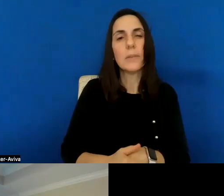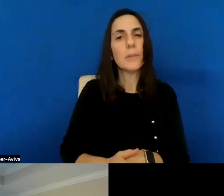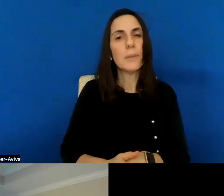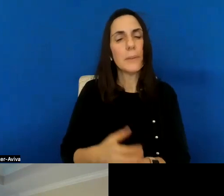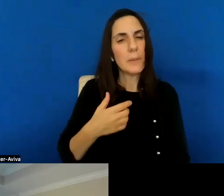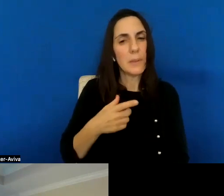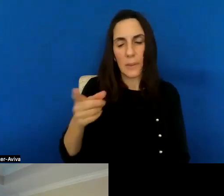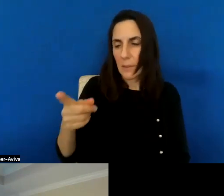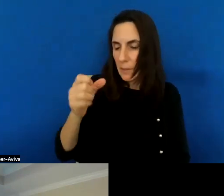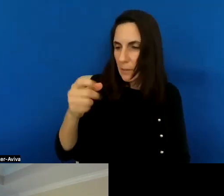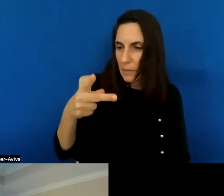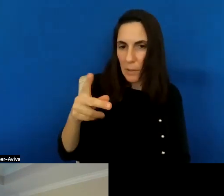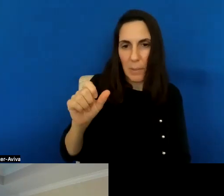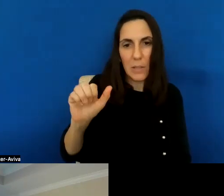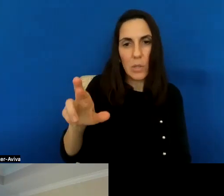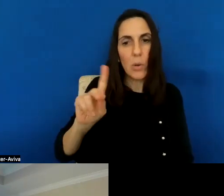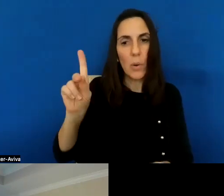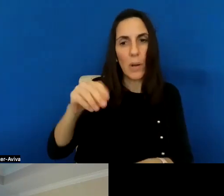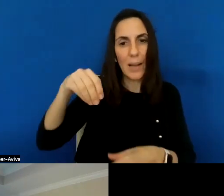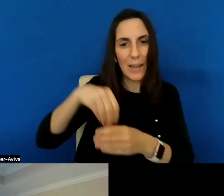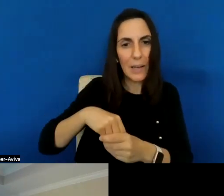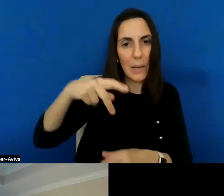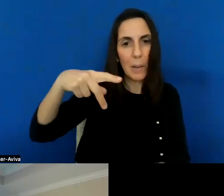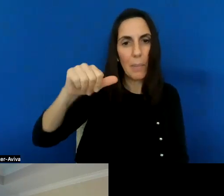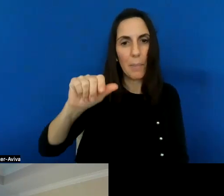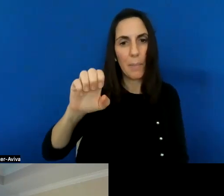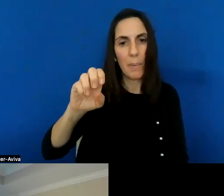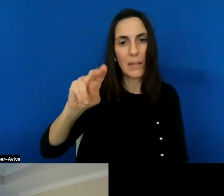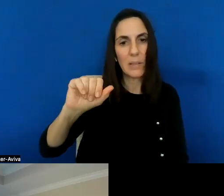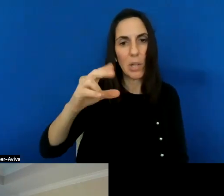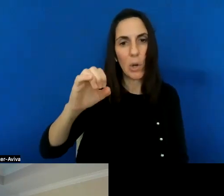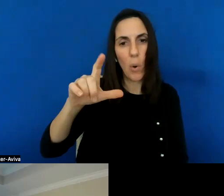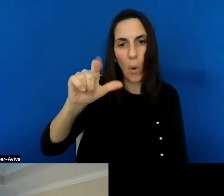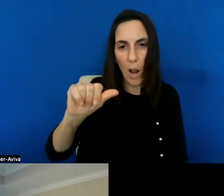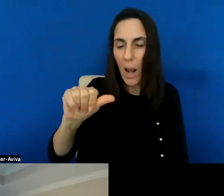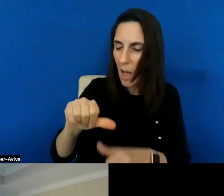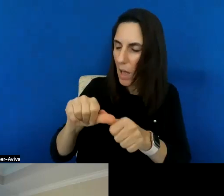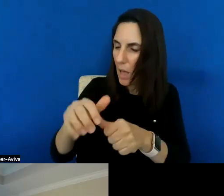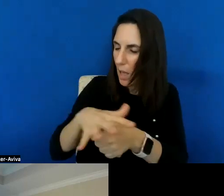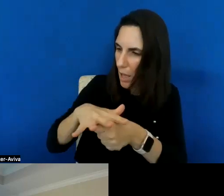out in the Pensacola area. 11:09:08 And we utilize them to help spread the word in his area. 11:09:13 The State, where I can't make it